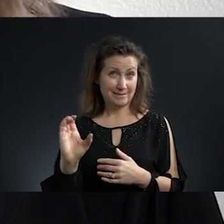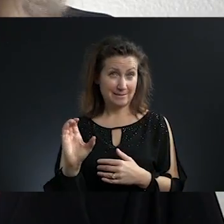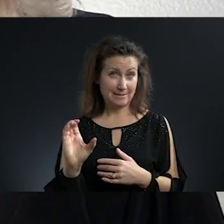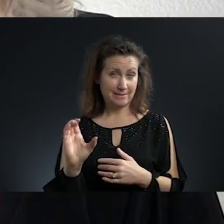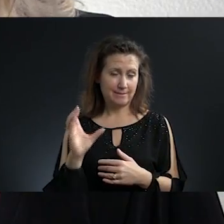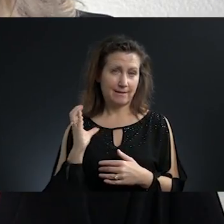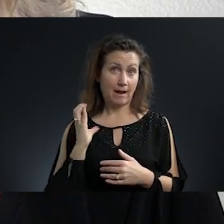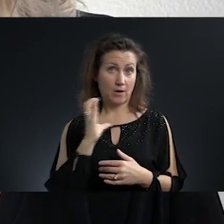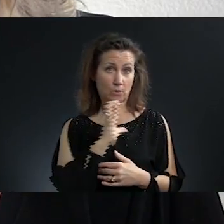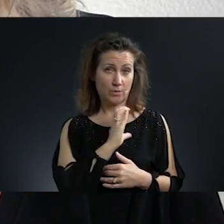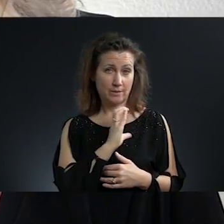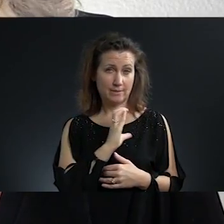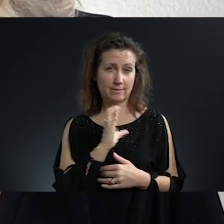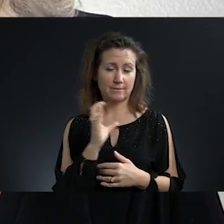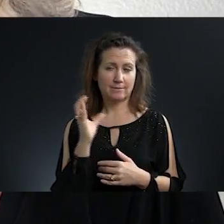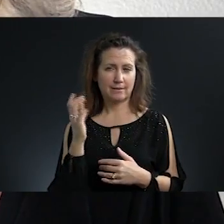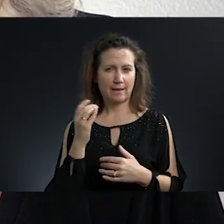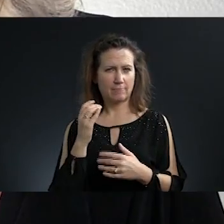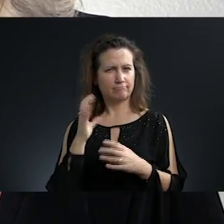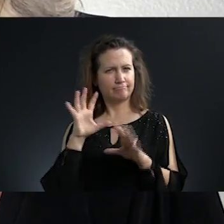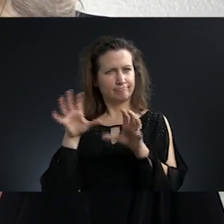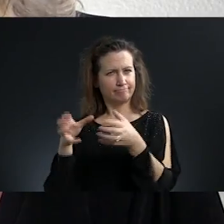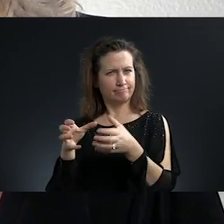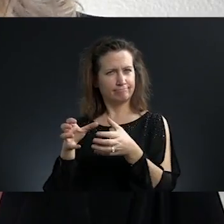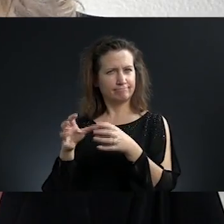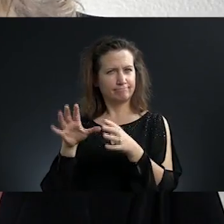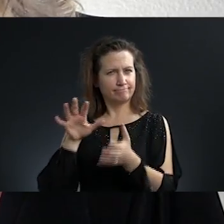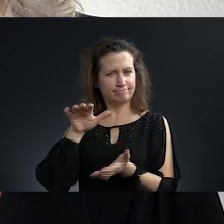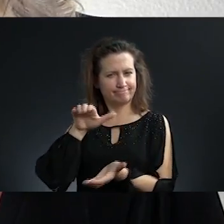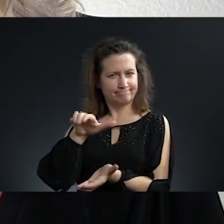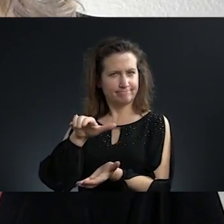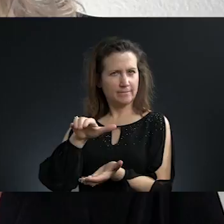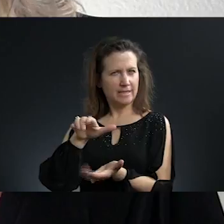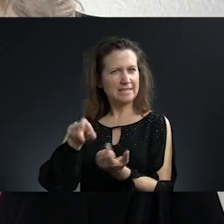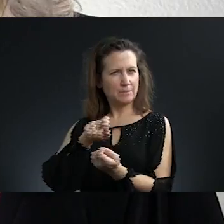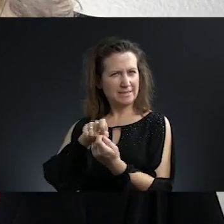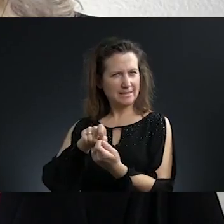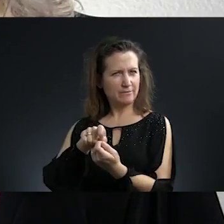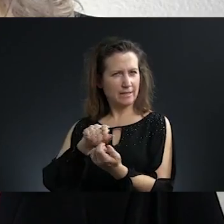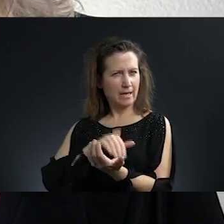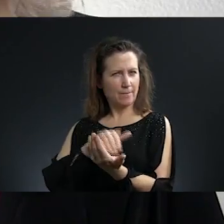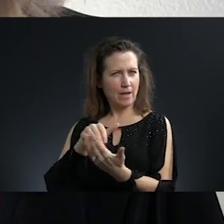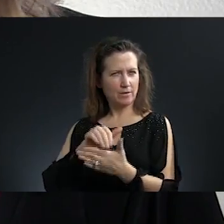Congress alots a certain amount of dollars every year to councils to operate